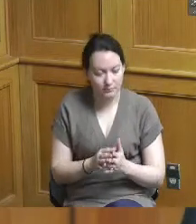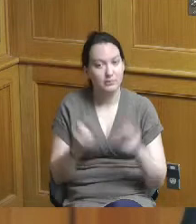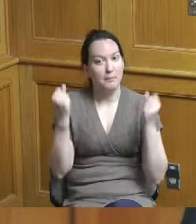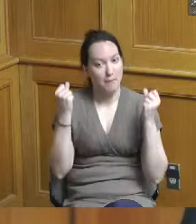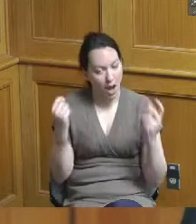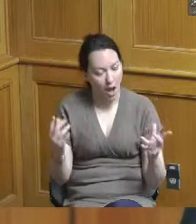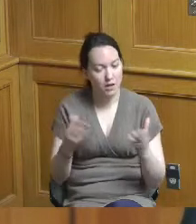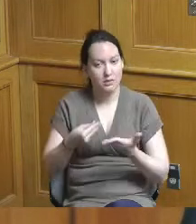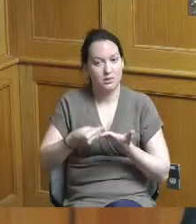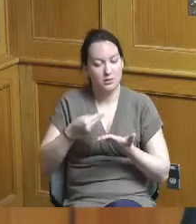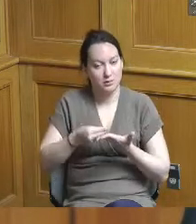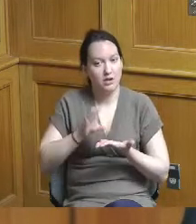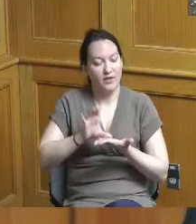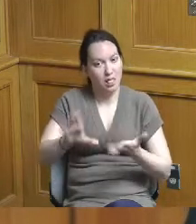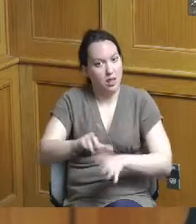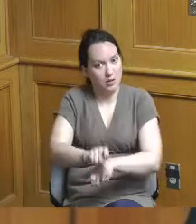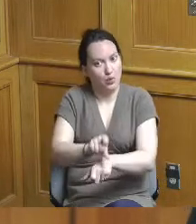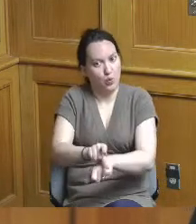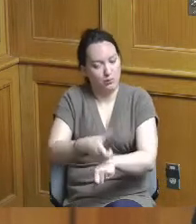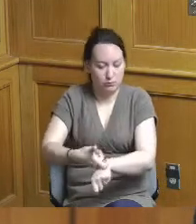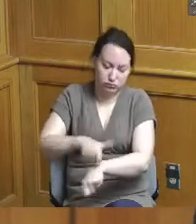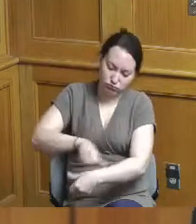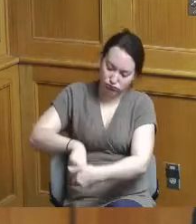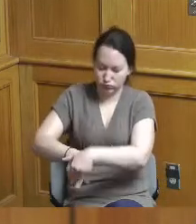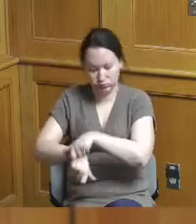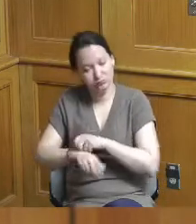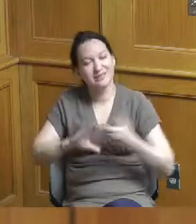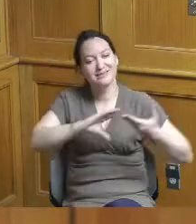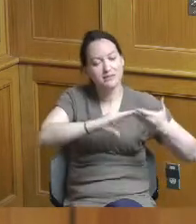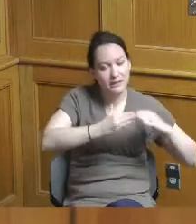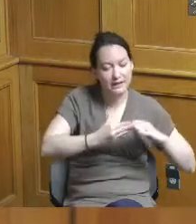lot of investment a lot of work on the city Side on the county side on the private side